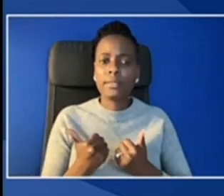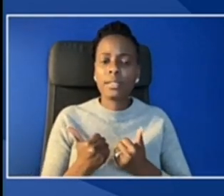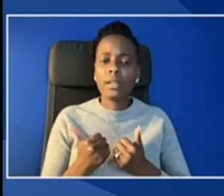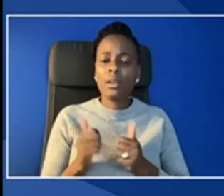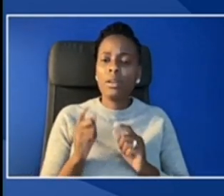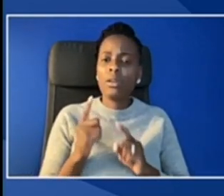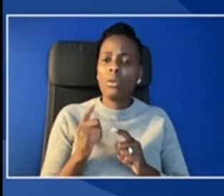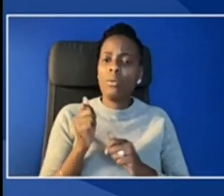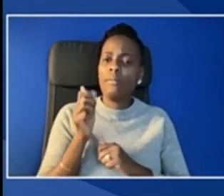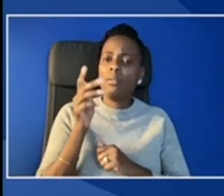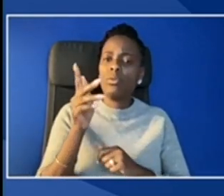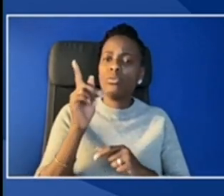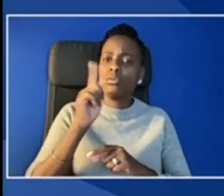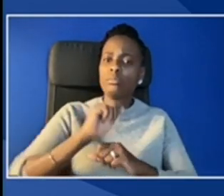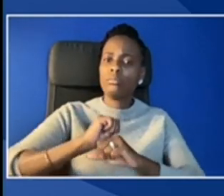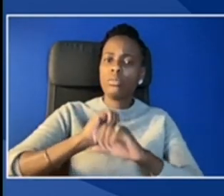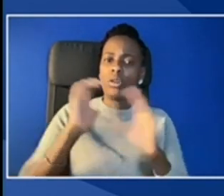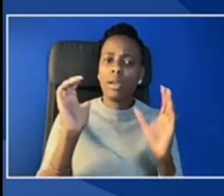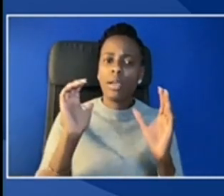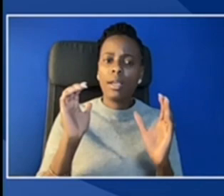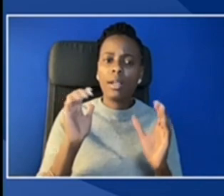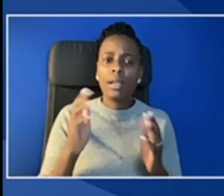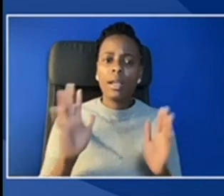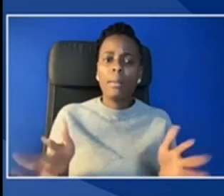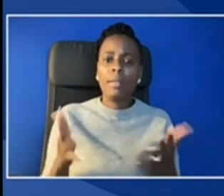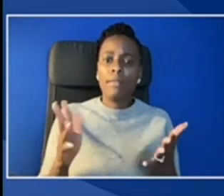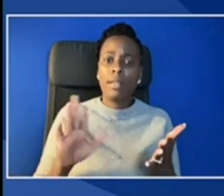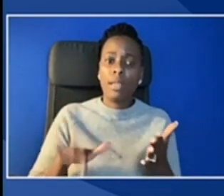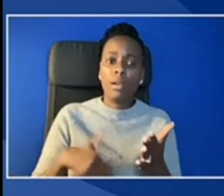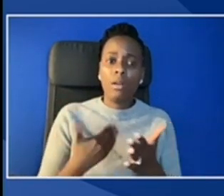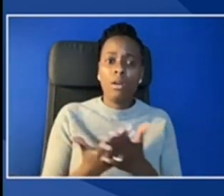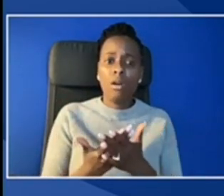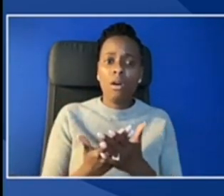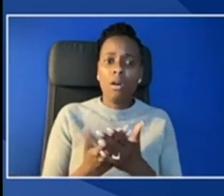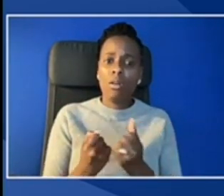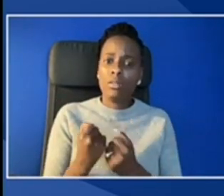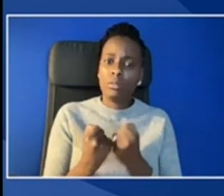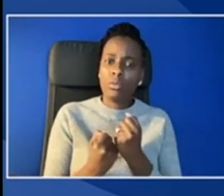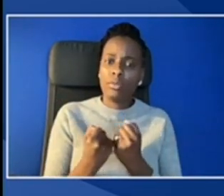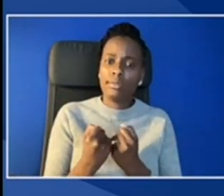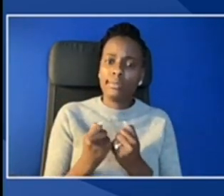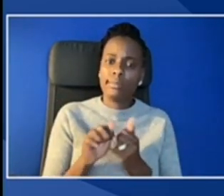us. In conclusion, addressing student loan debt is crucial for tackling the homelessness crisis.